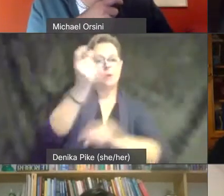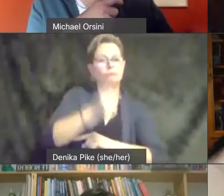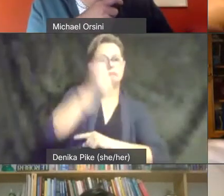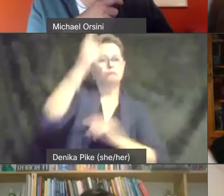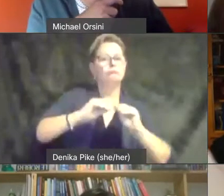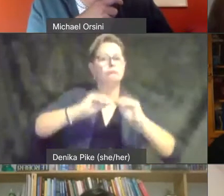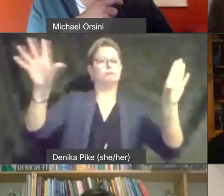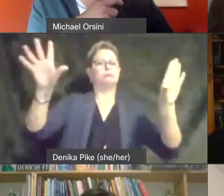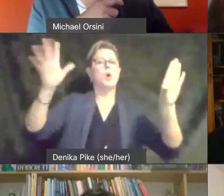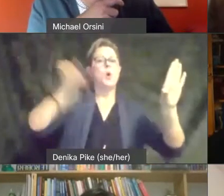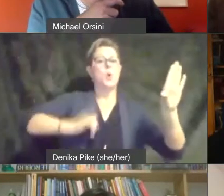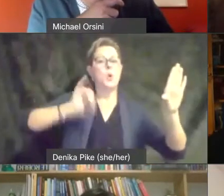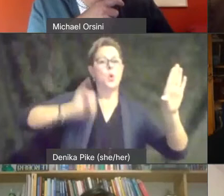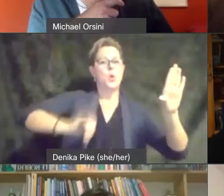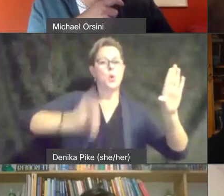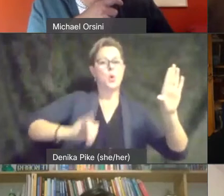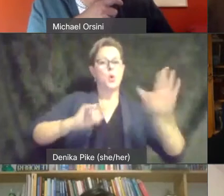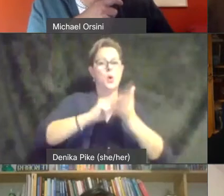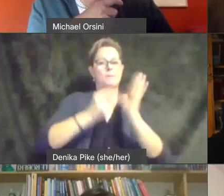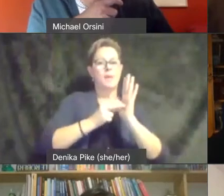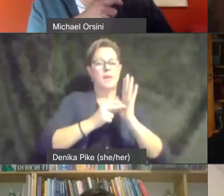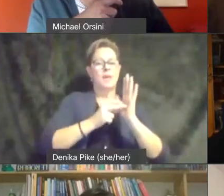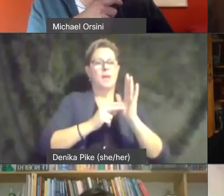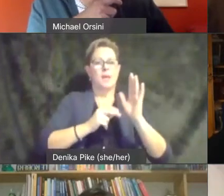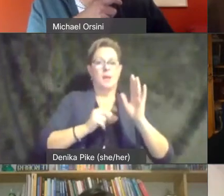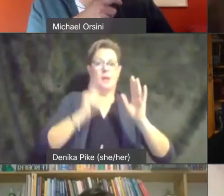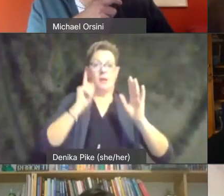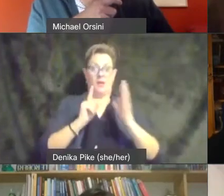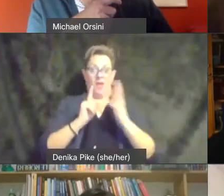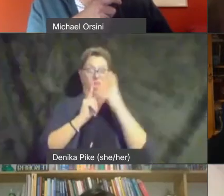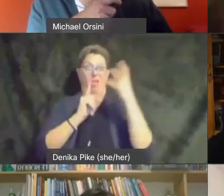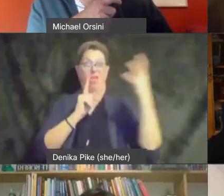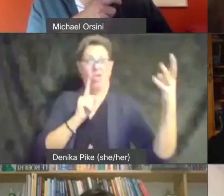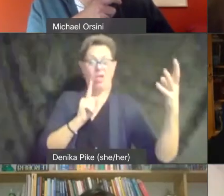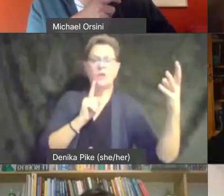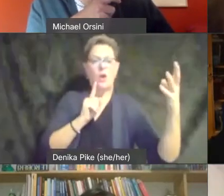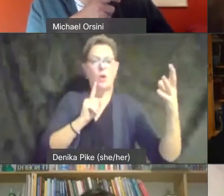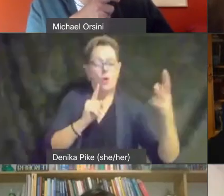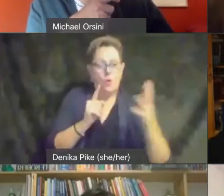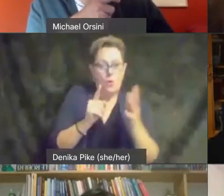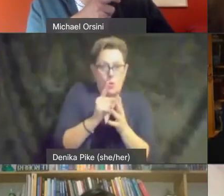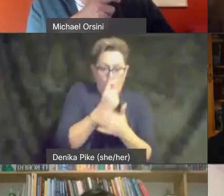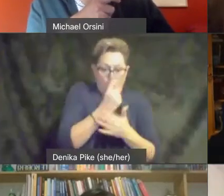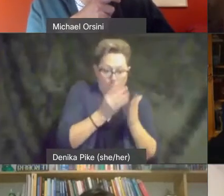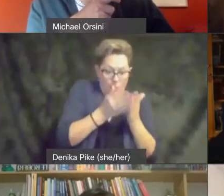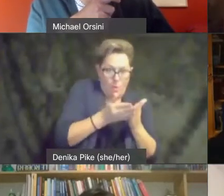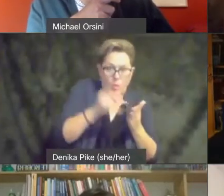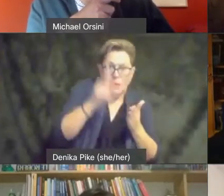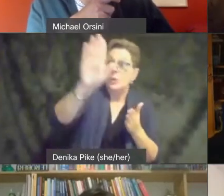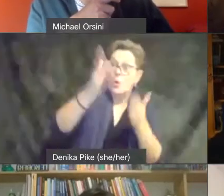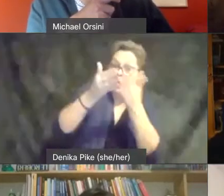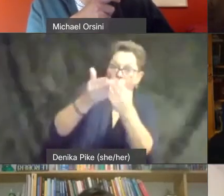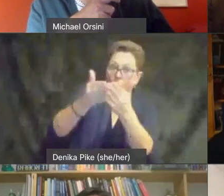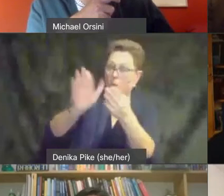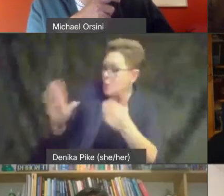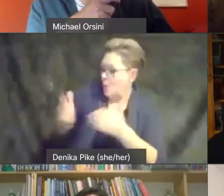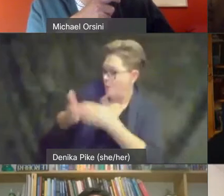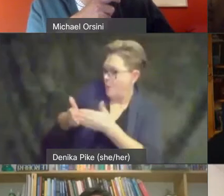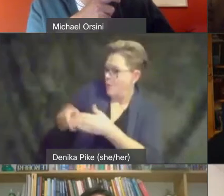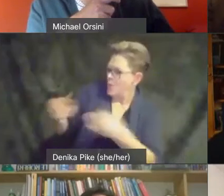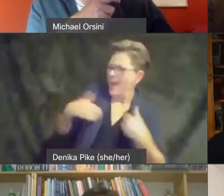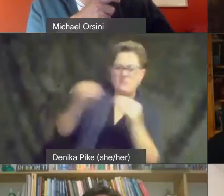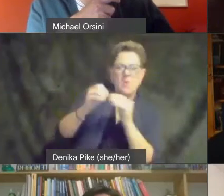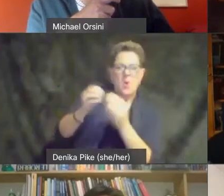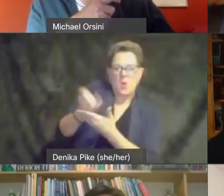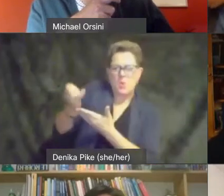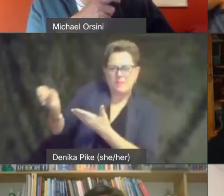You know, this isn't us against somebody in a smaller or bigger boat. This is about all of us, trying to figure out how to navigate this storm together and some of those boats are better equipped at, at being able to manage that.